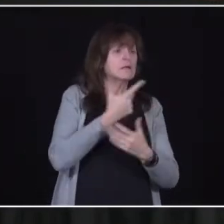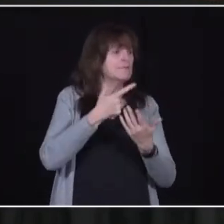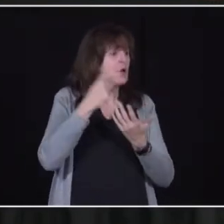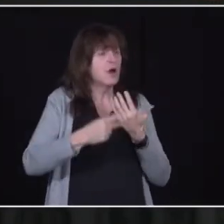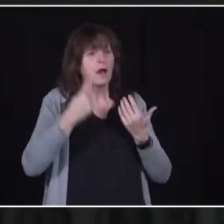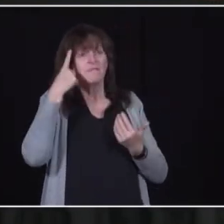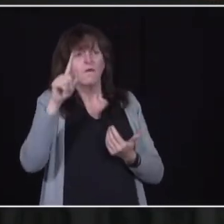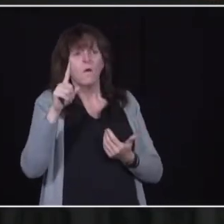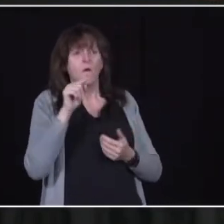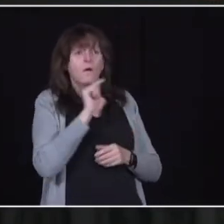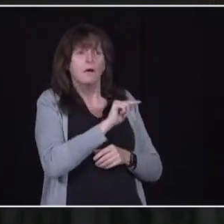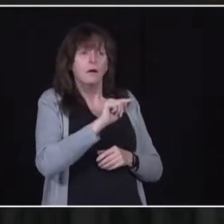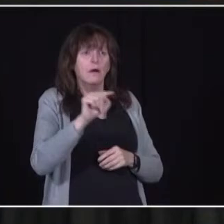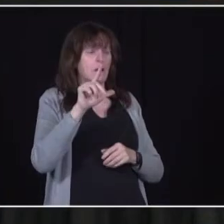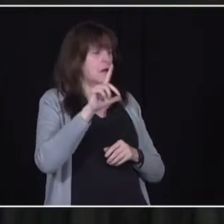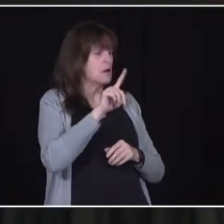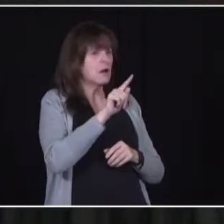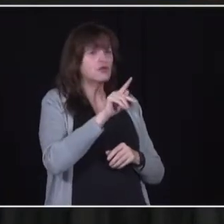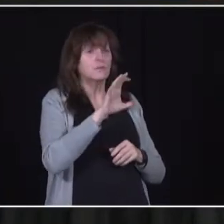and has been very successful.